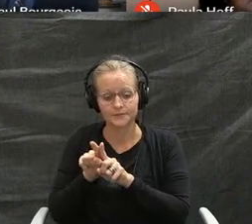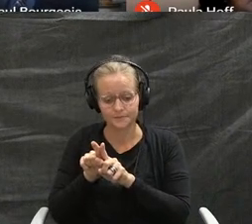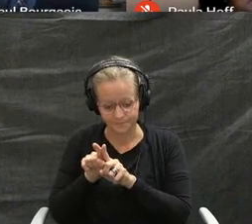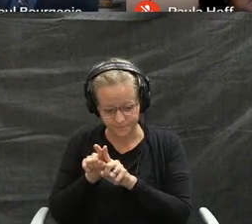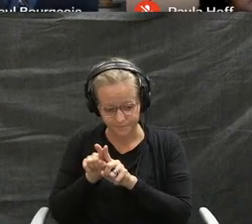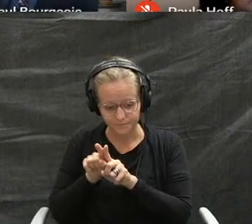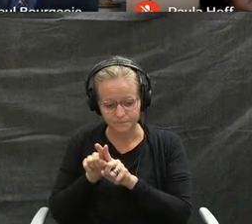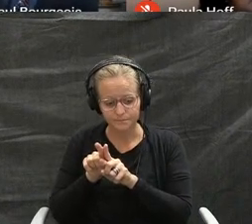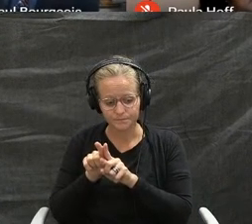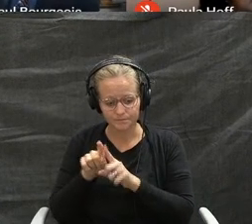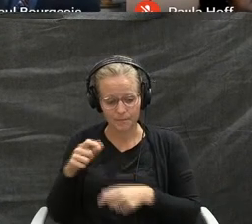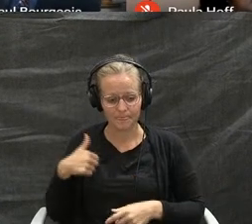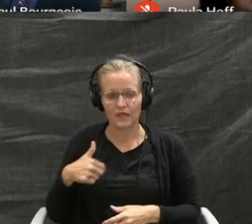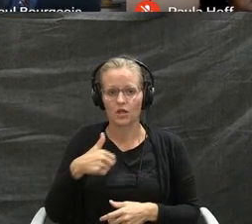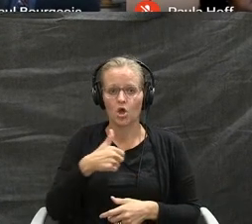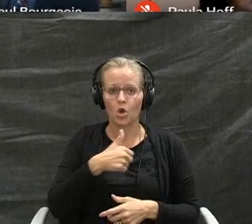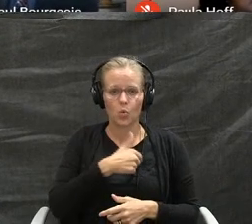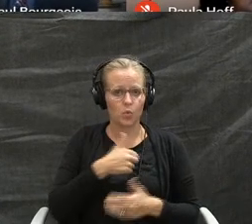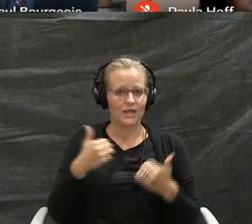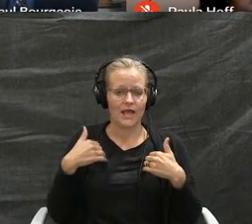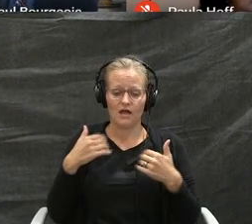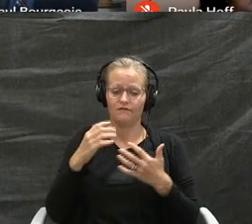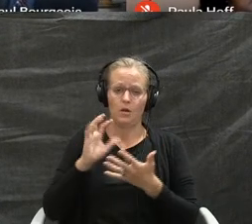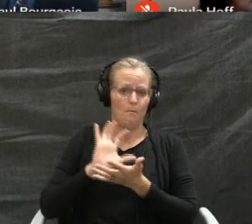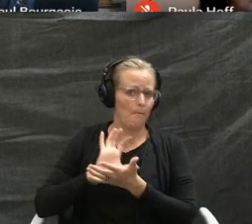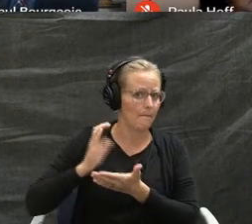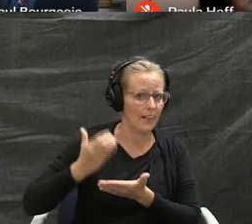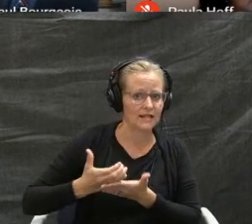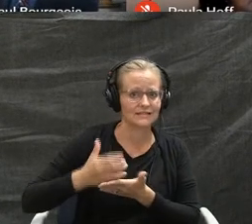gotten plenty of pump sanitizers, we realized we think